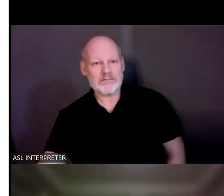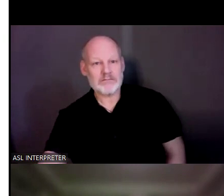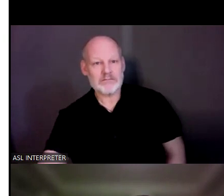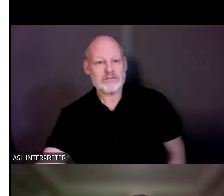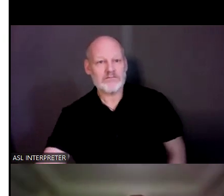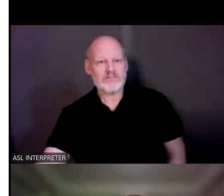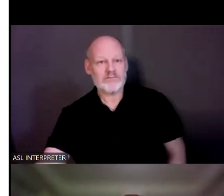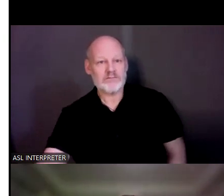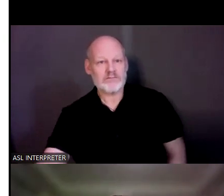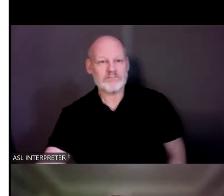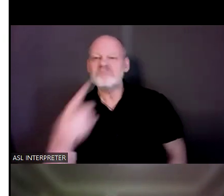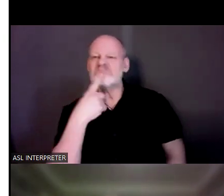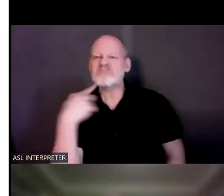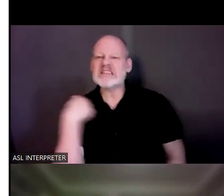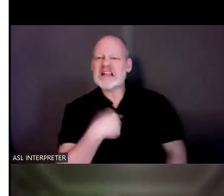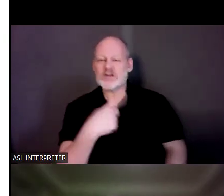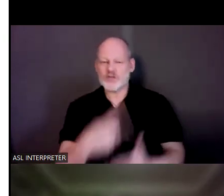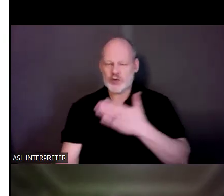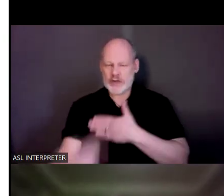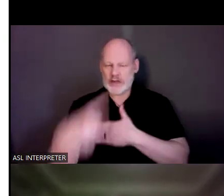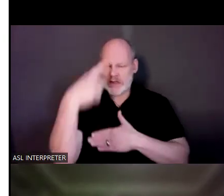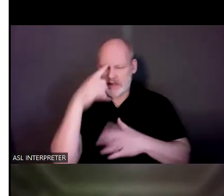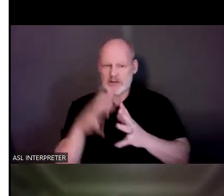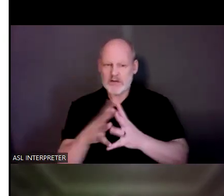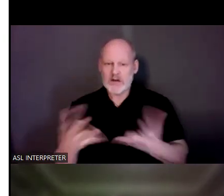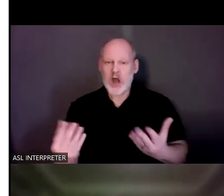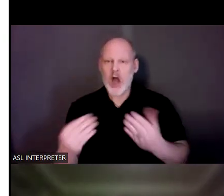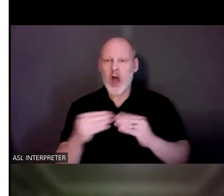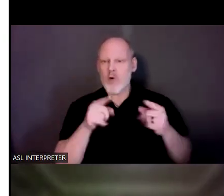webinar and there's a longer form one that's going to launch after uh the zoom closes our